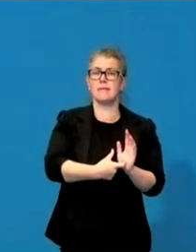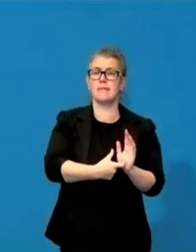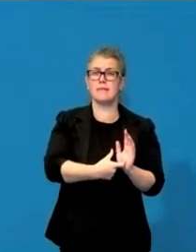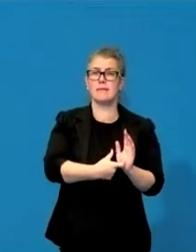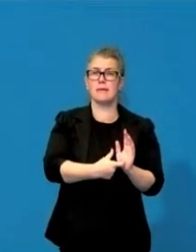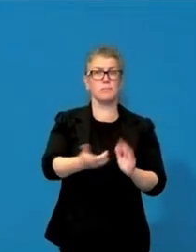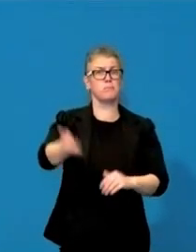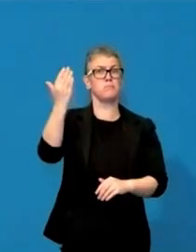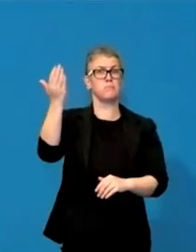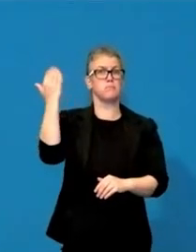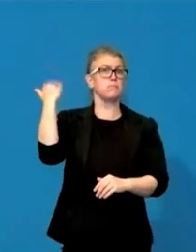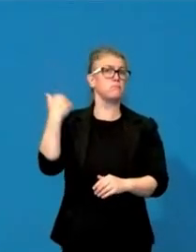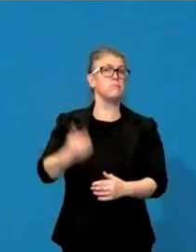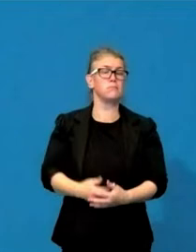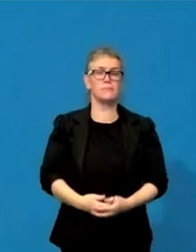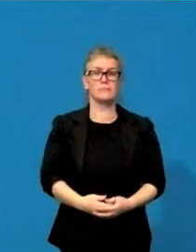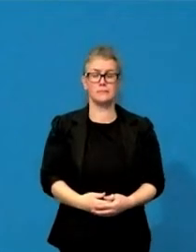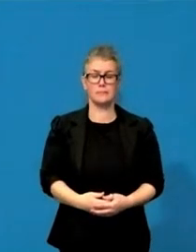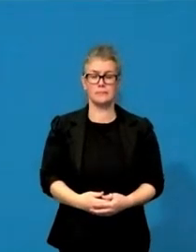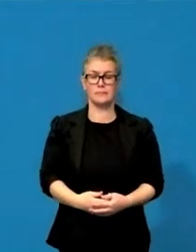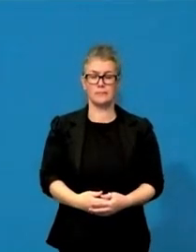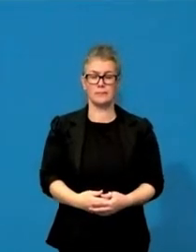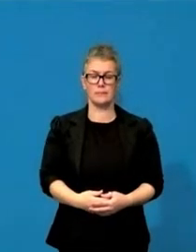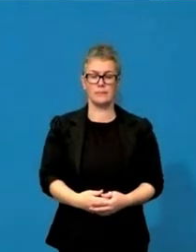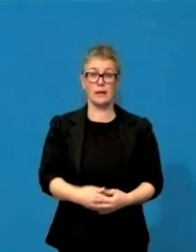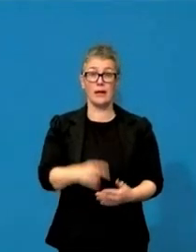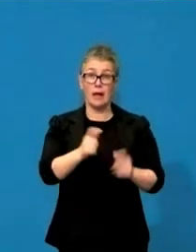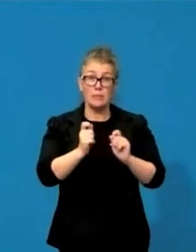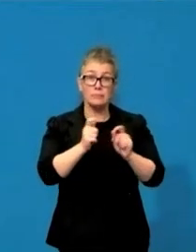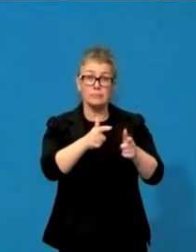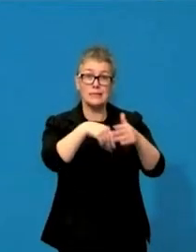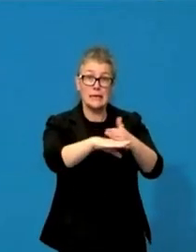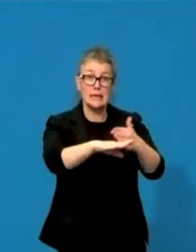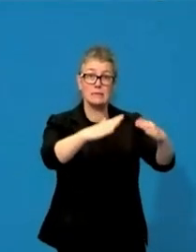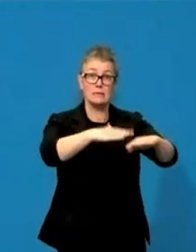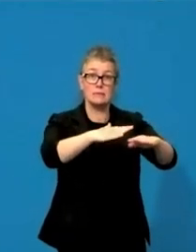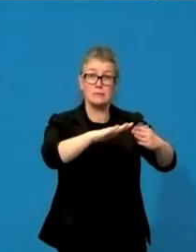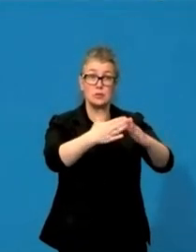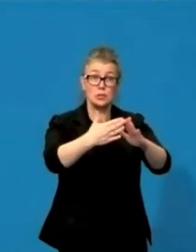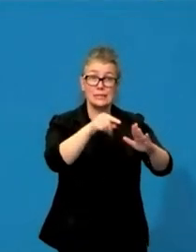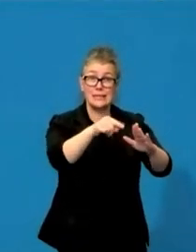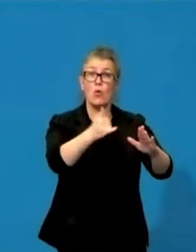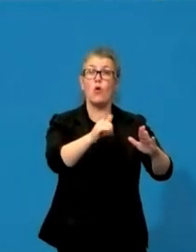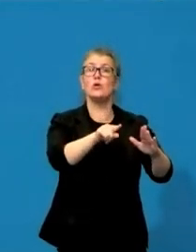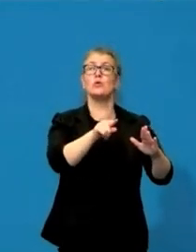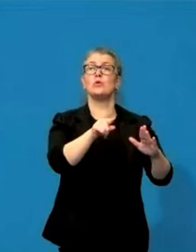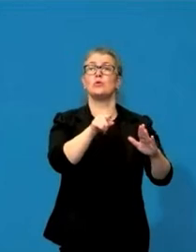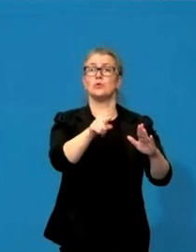Quite a while ago now. MS TARRAGO: And did they come into Community, or did you have to go out to get that information?